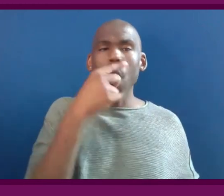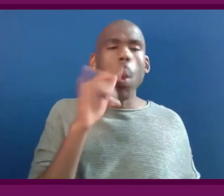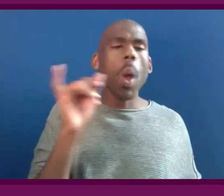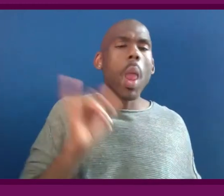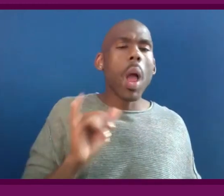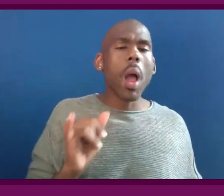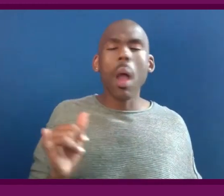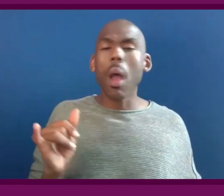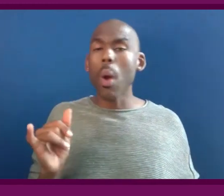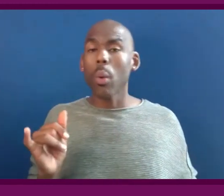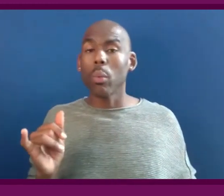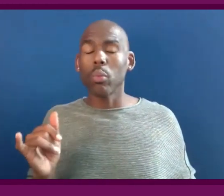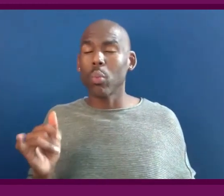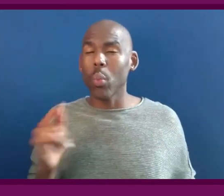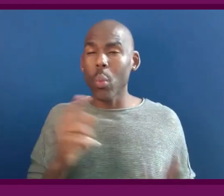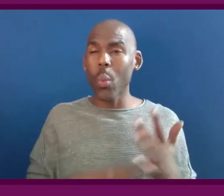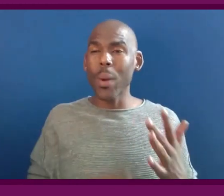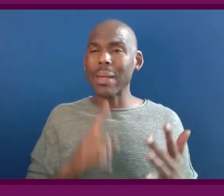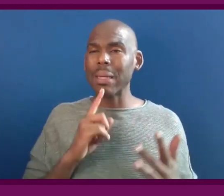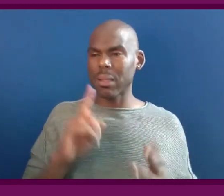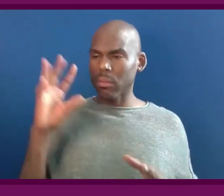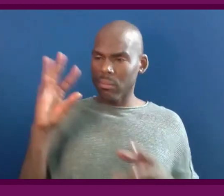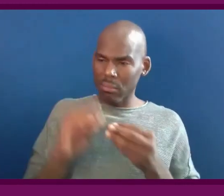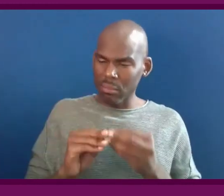And what are, as you said, the sum of their experiences?